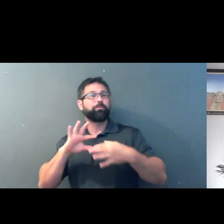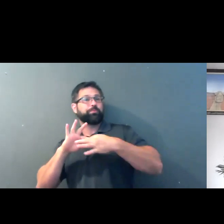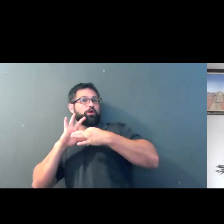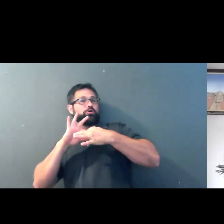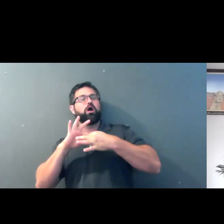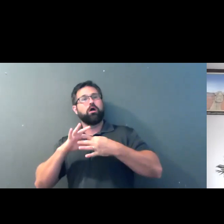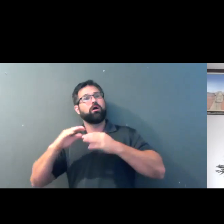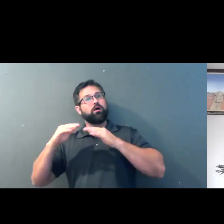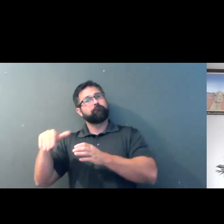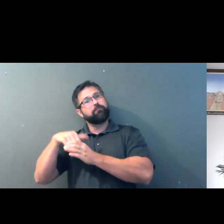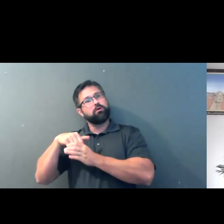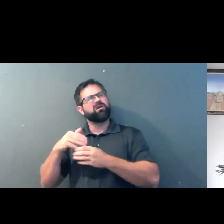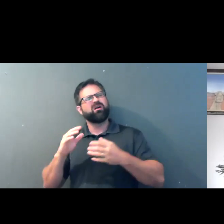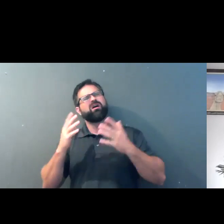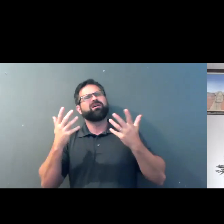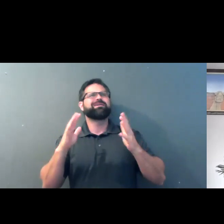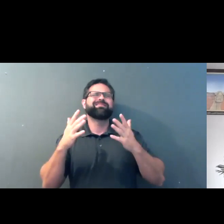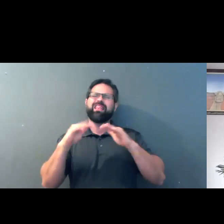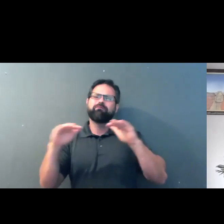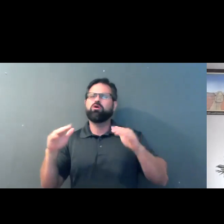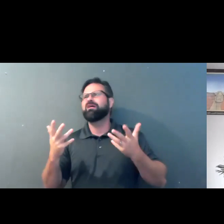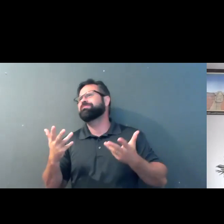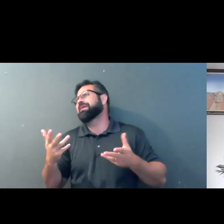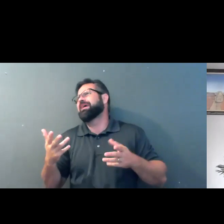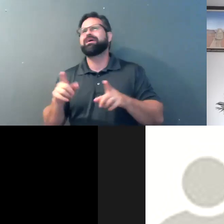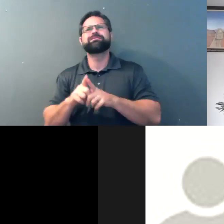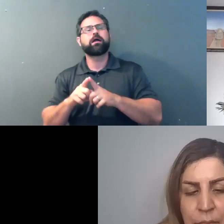that might be of particular interest to them whereas core members have more of